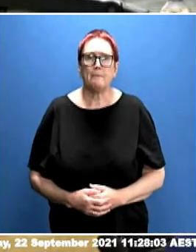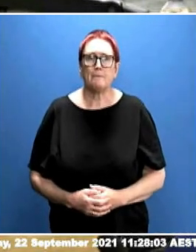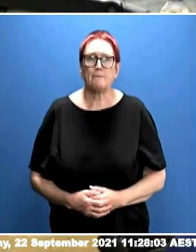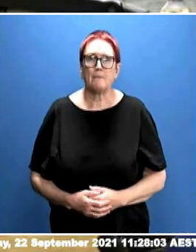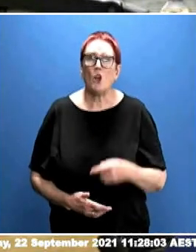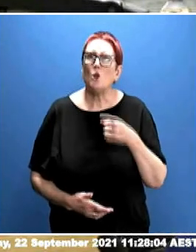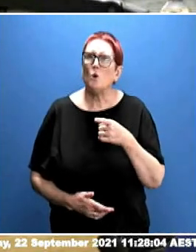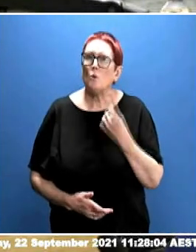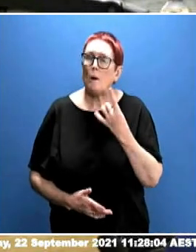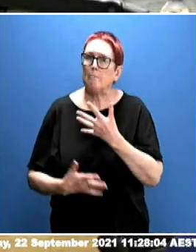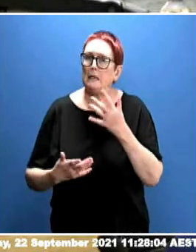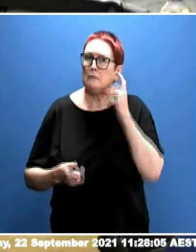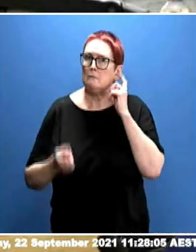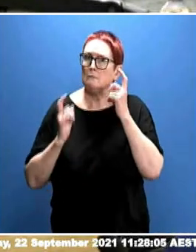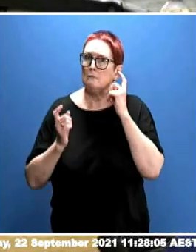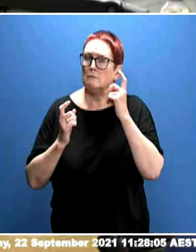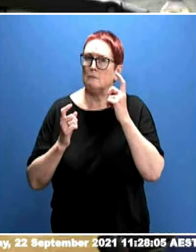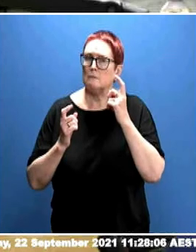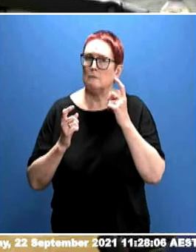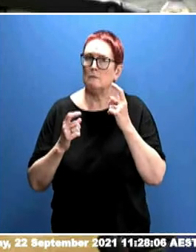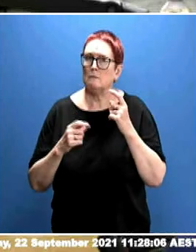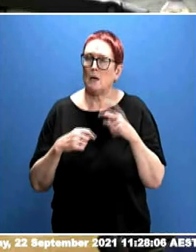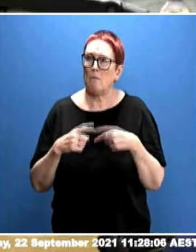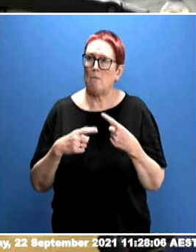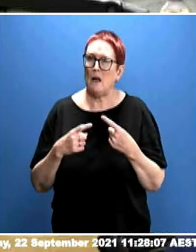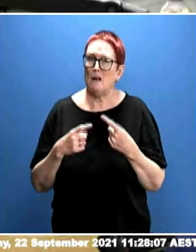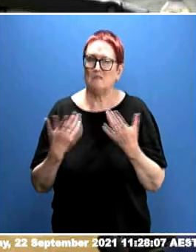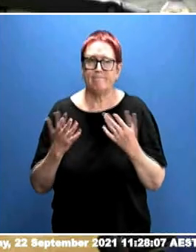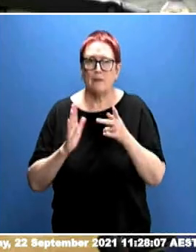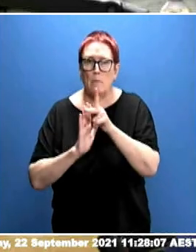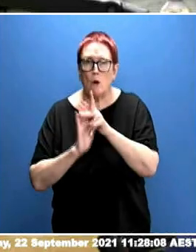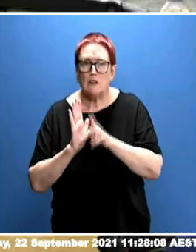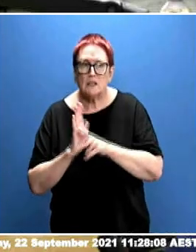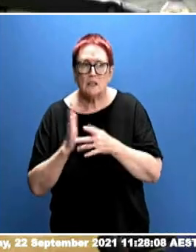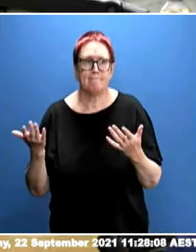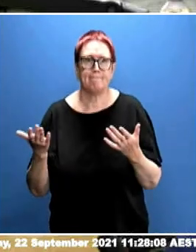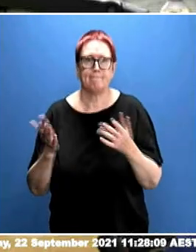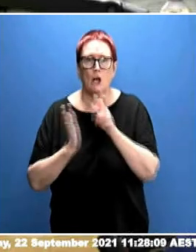one of your concerns is with respect to policy and legislation, and how